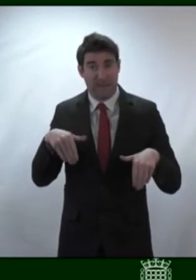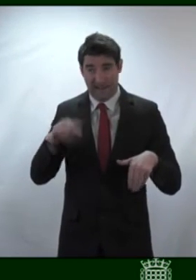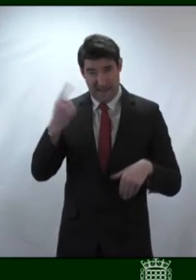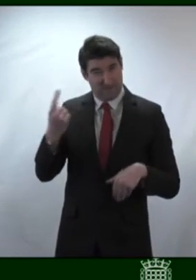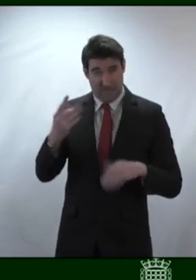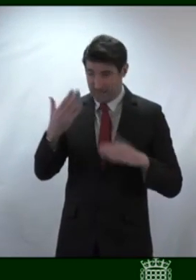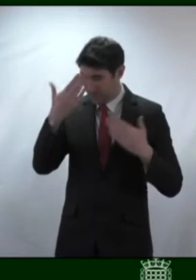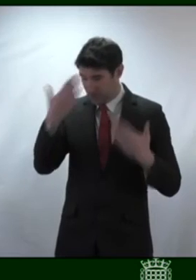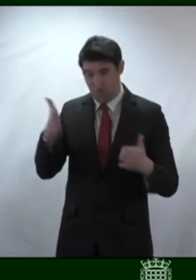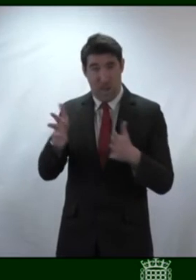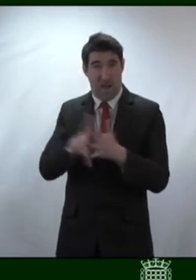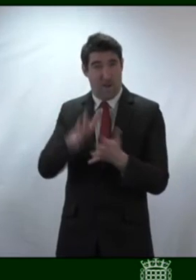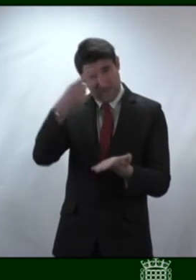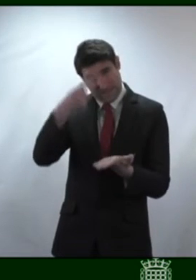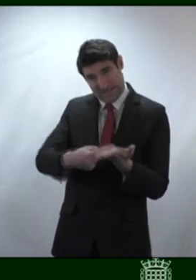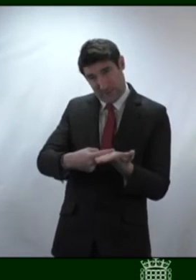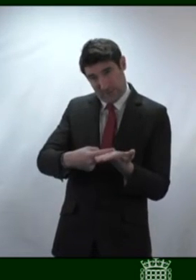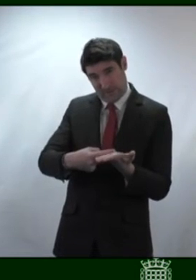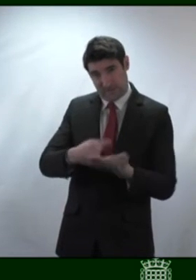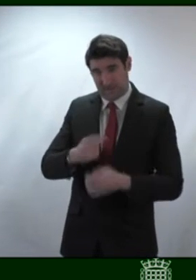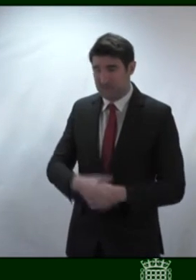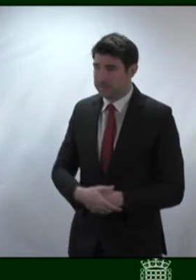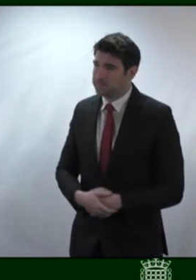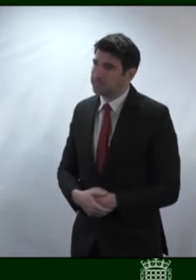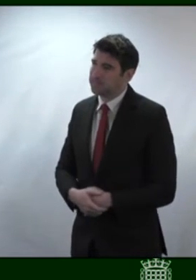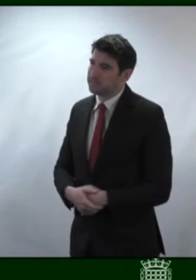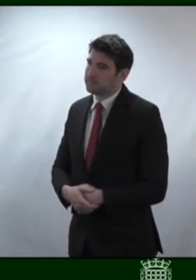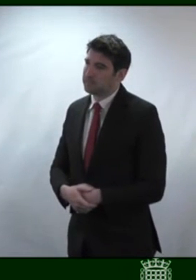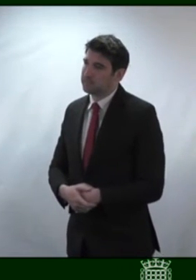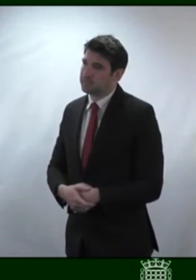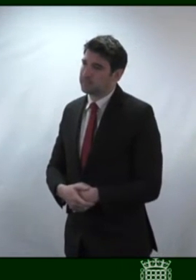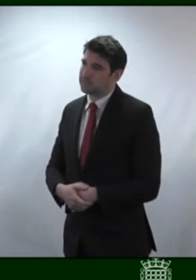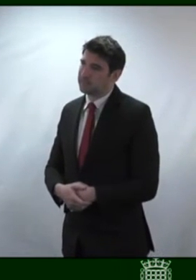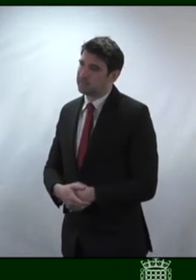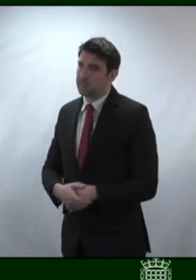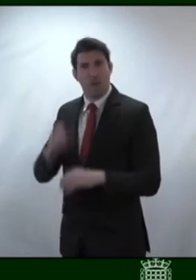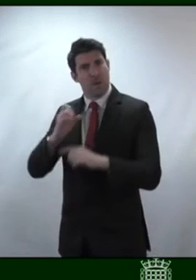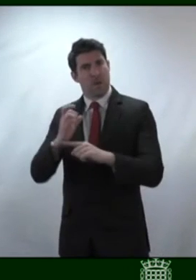Dispatch Box that I was very concerned that tier 2 would not be strong enough to hold the virus.